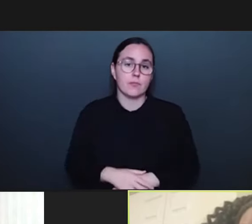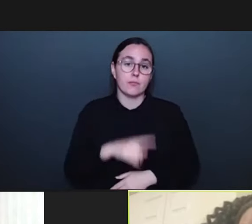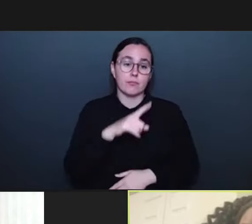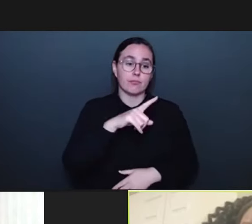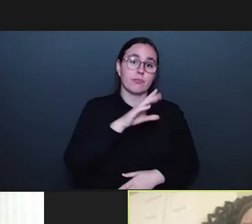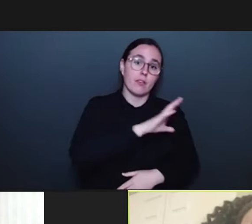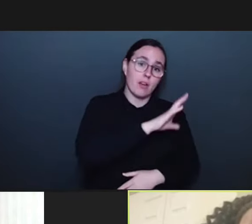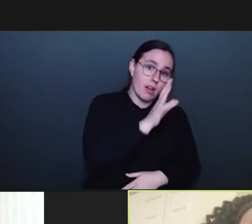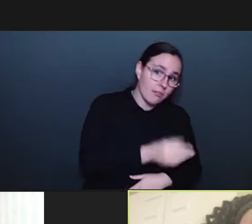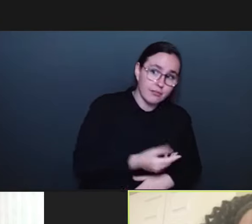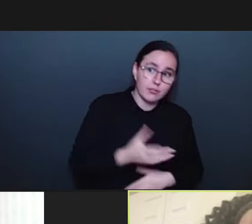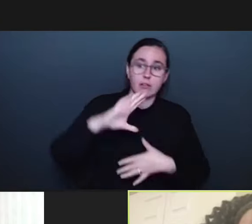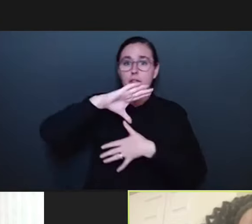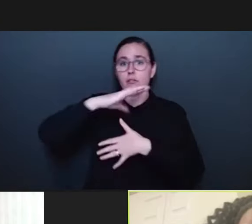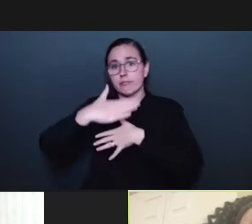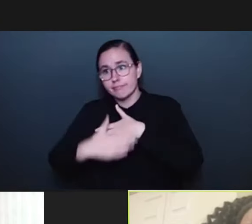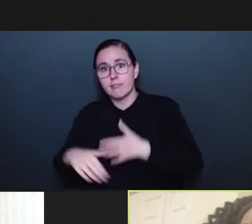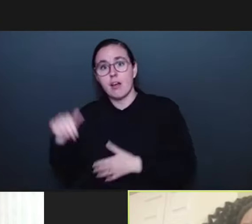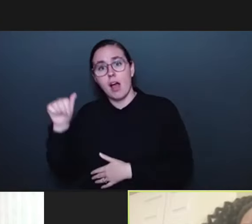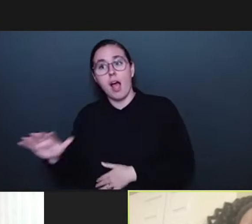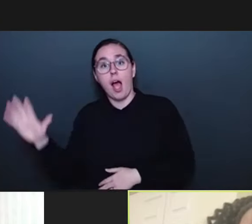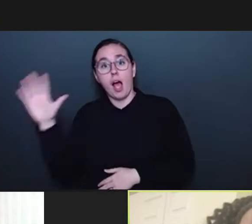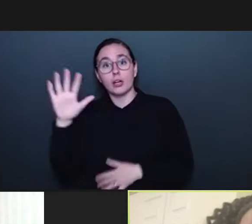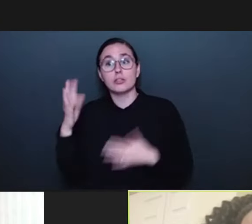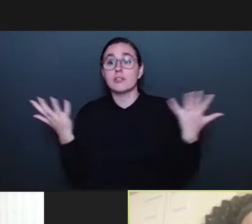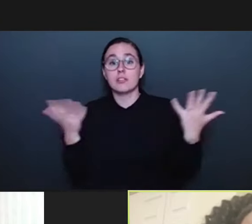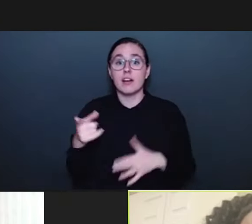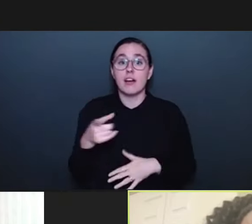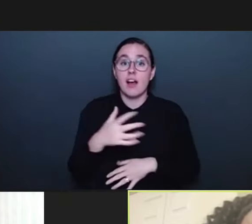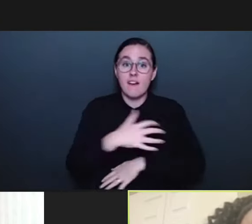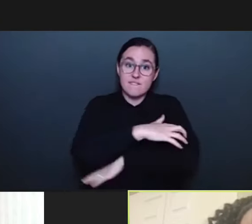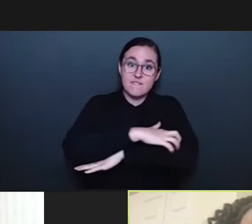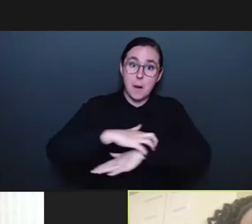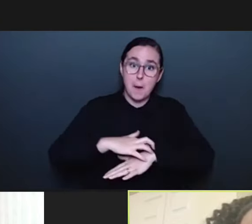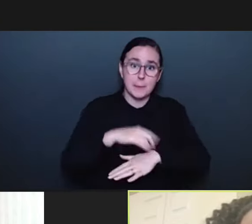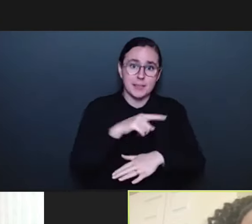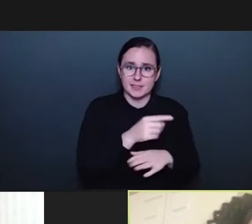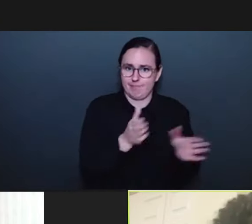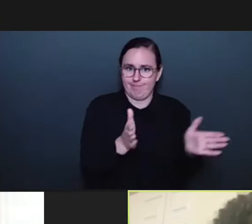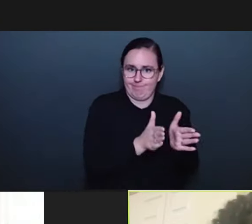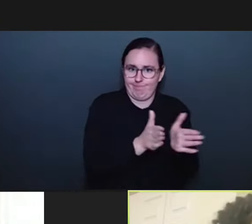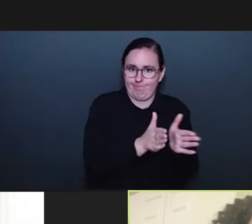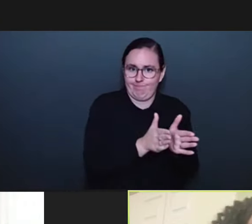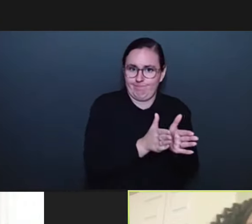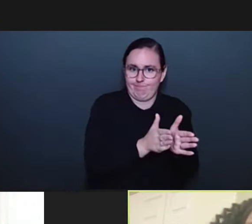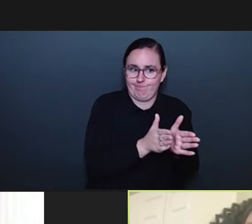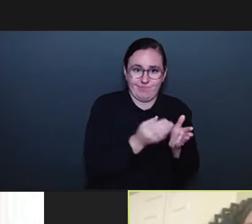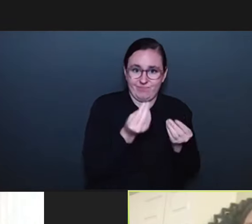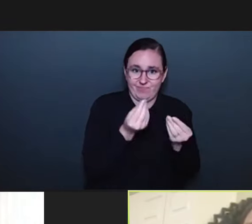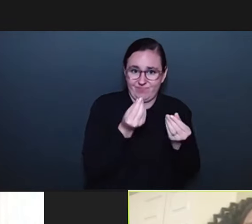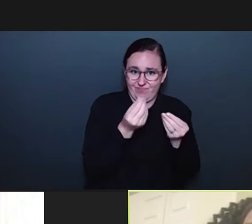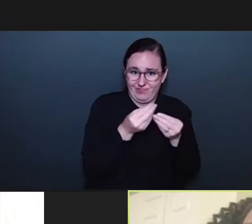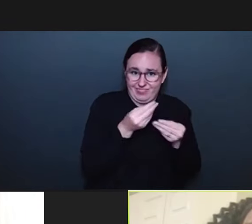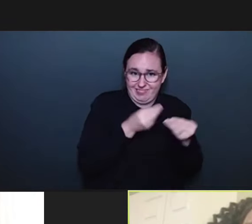smallholder farmers do not have the capital to actually invest in irrigation systems or that